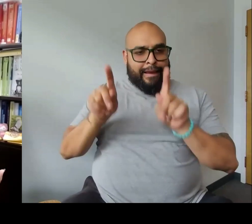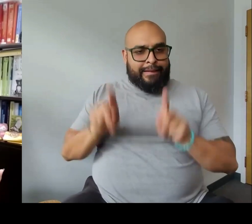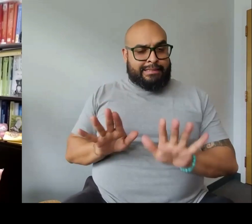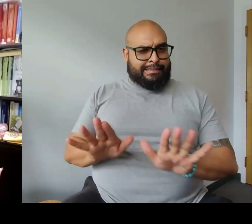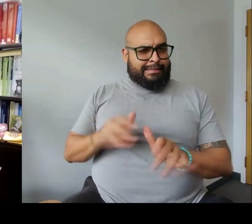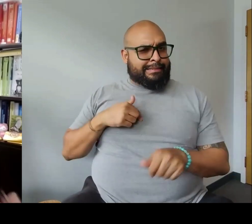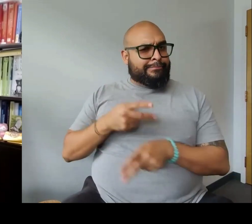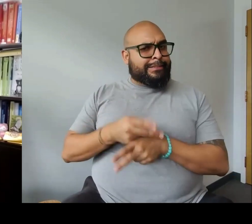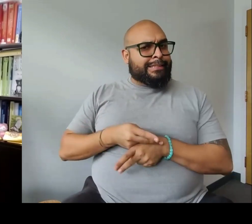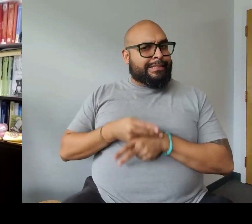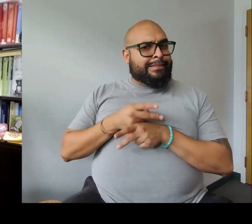Again, while you can administer